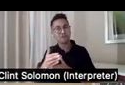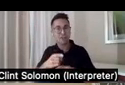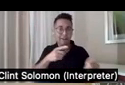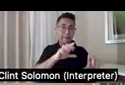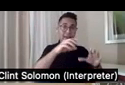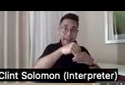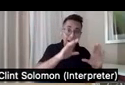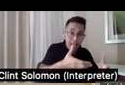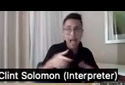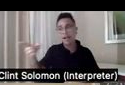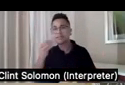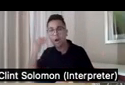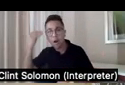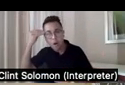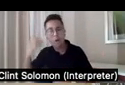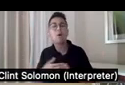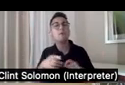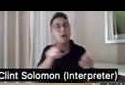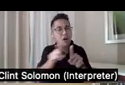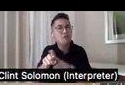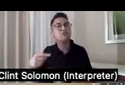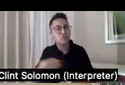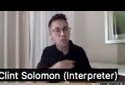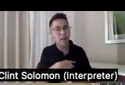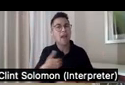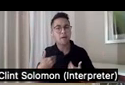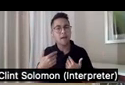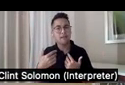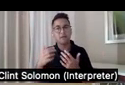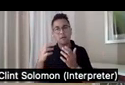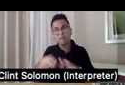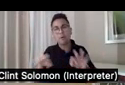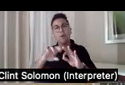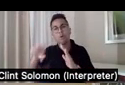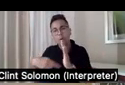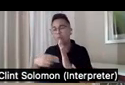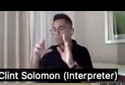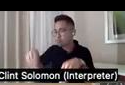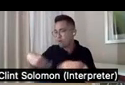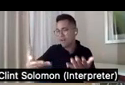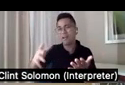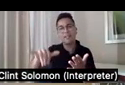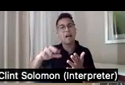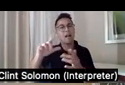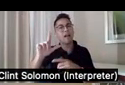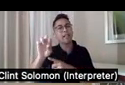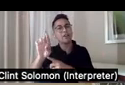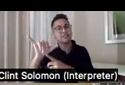also play an important role in actually providing those literacy opportunities with the story boxes